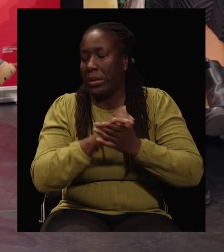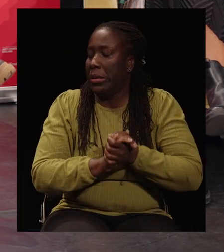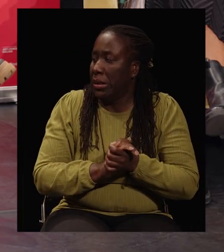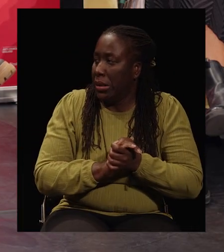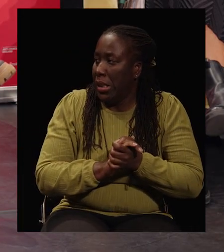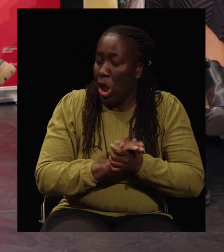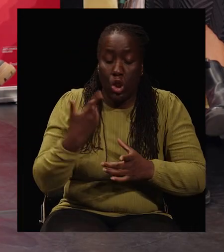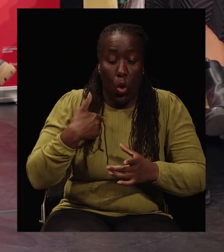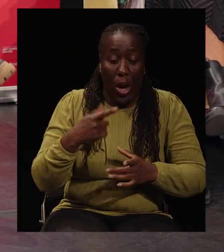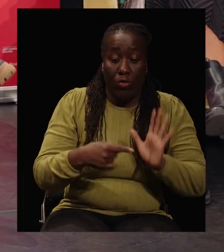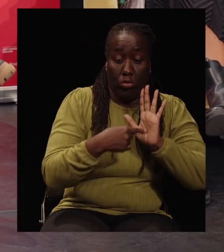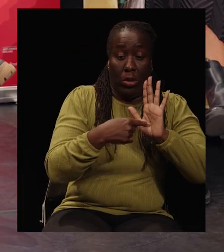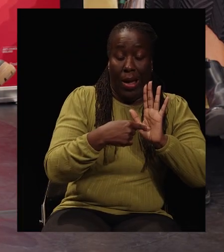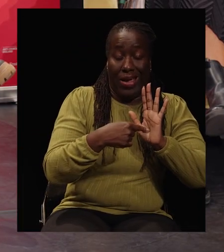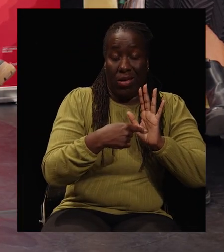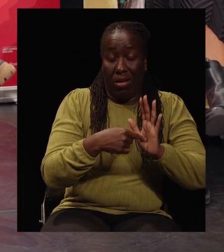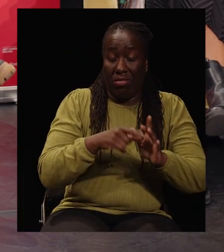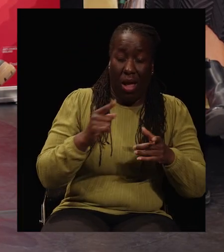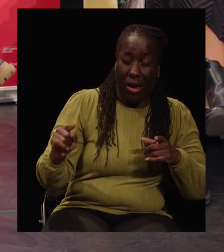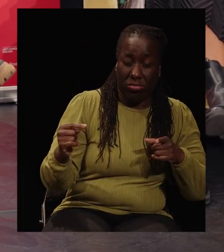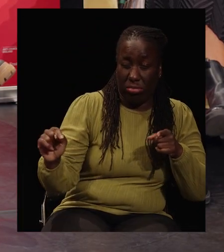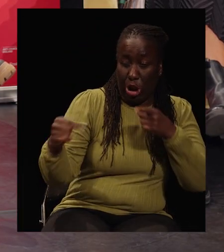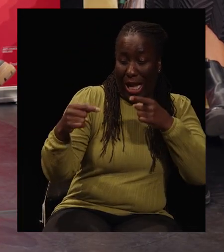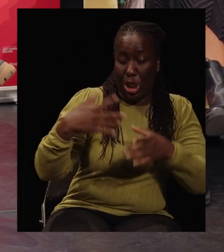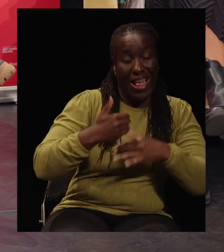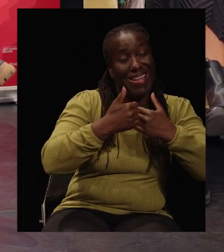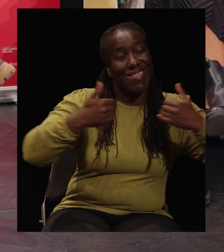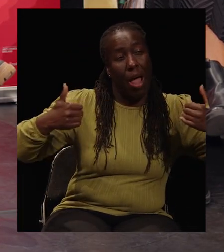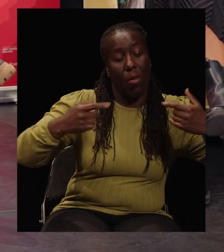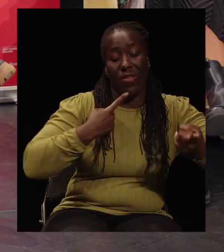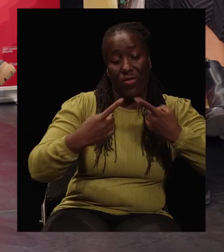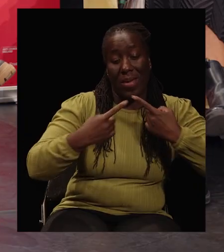that gap in knowledge and information. But of course that is kind of twofold in relation